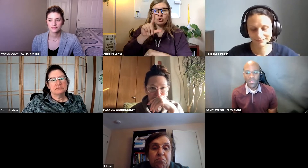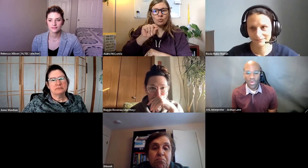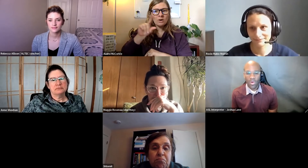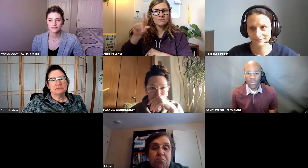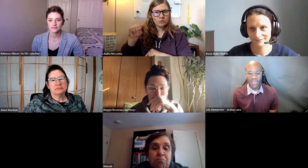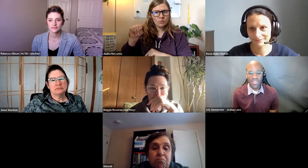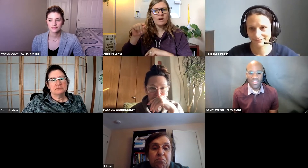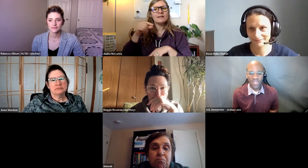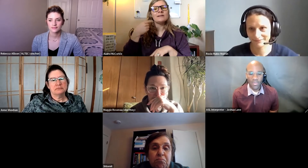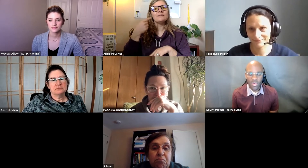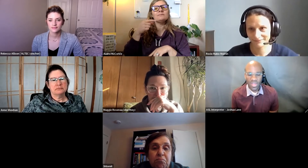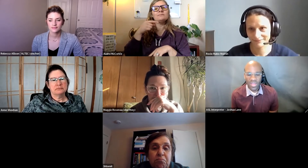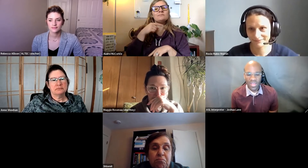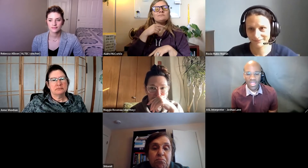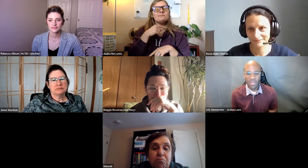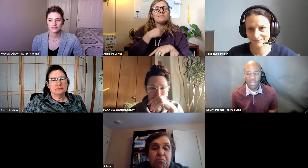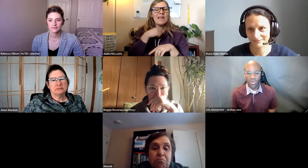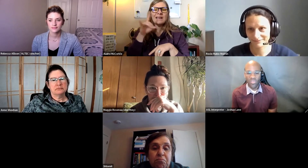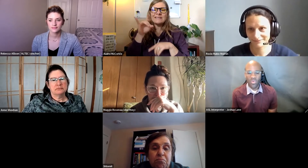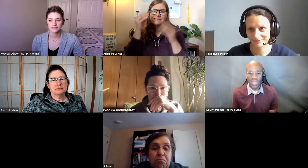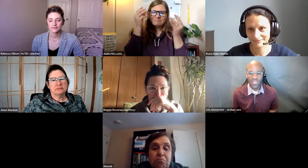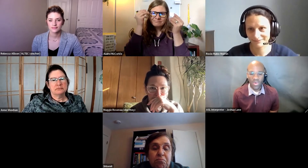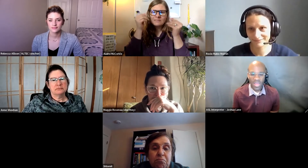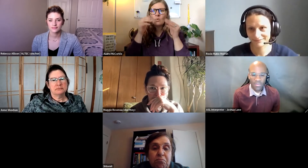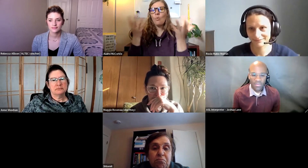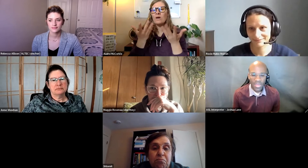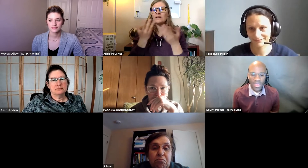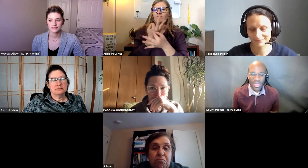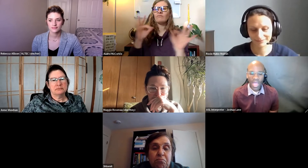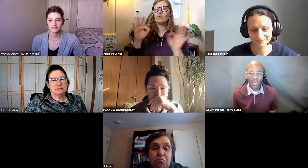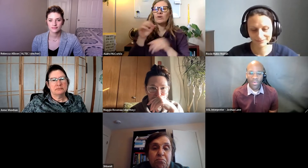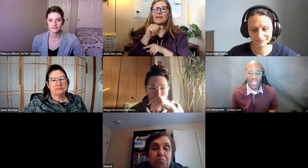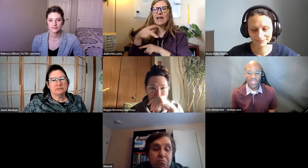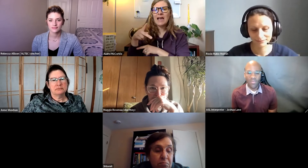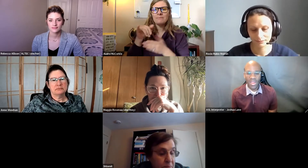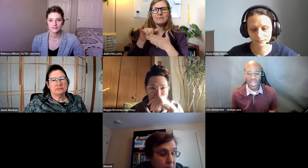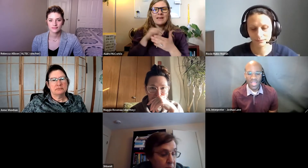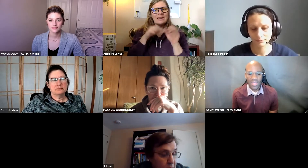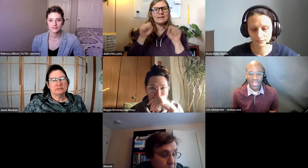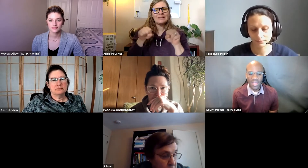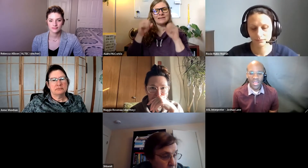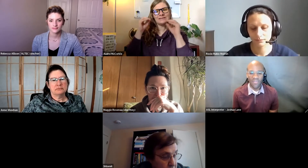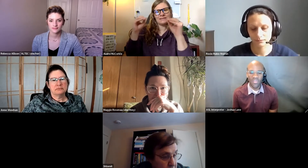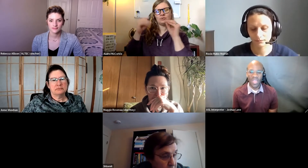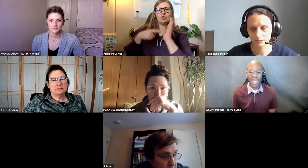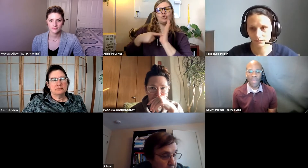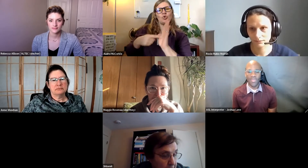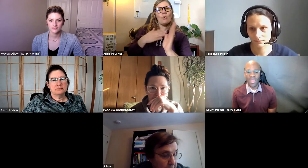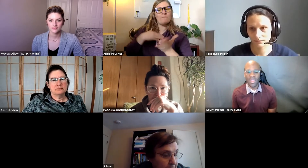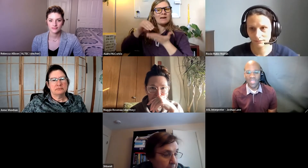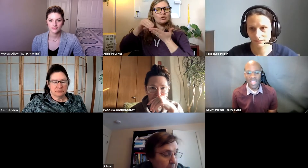So the benefits of Flipgrid is that before 2020 I was contemplating a free app that could teach